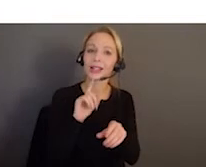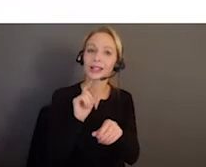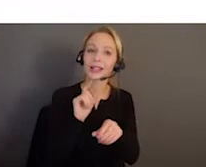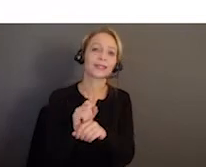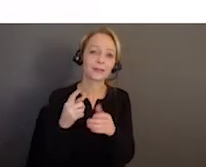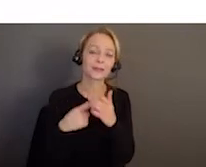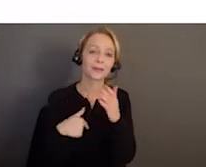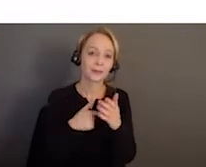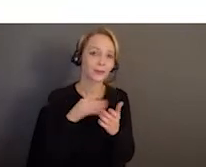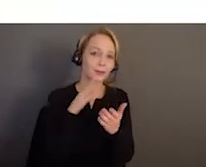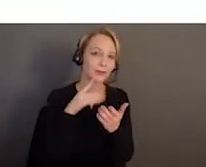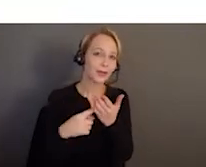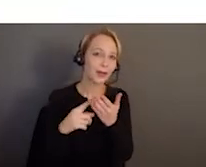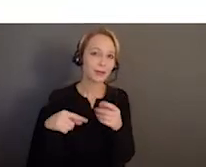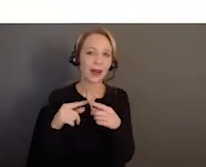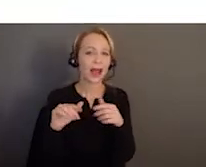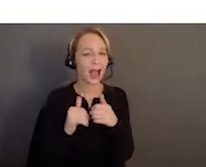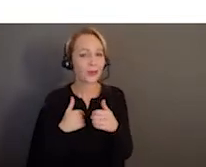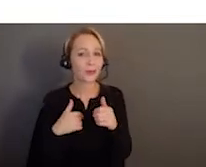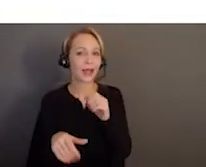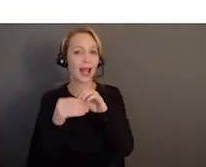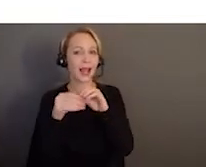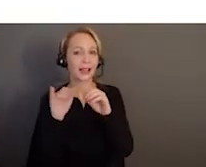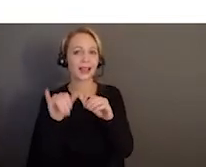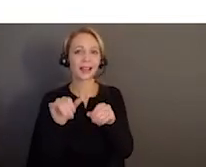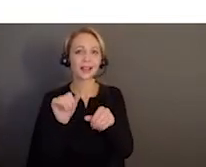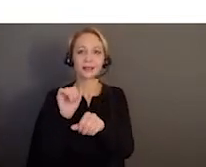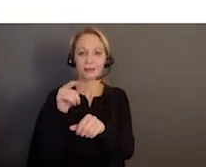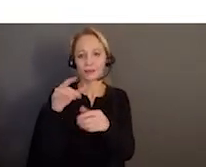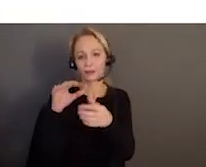TALKING ABOUT. HOW WE ADD THAT TO OUR WORK FLOW.